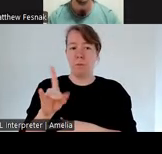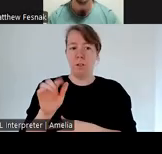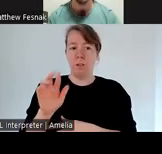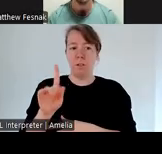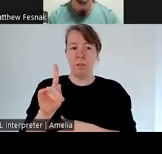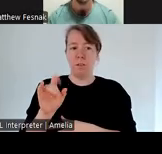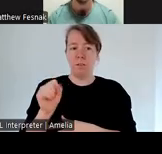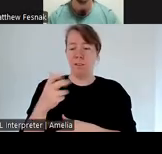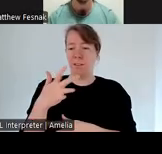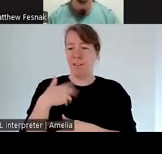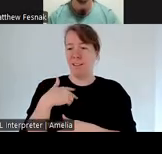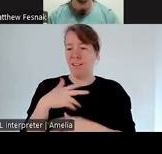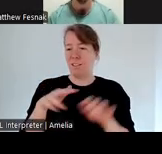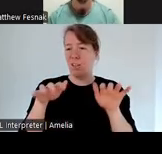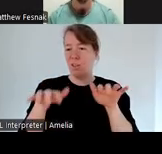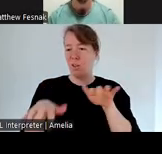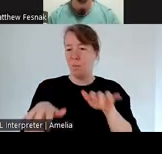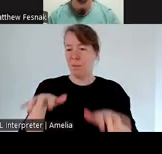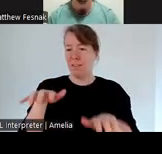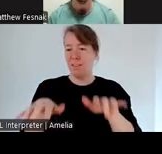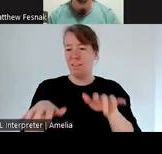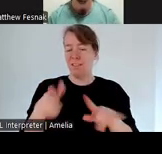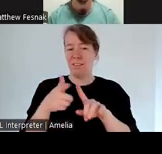This is from the movie Resident Evil: Afterlife, I believe,